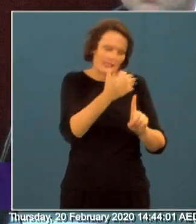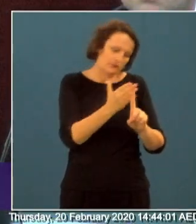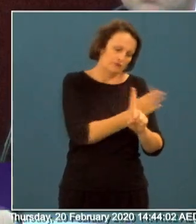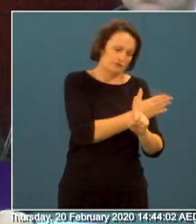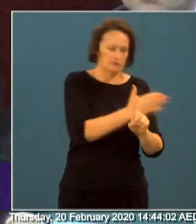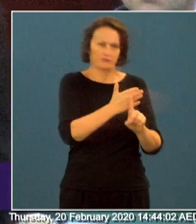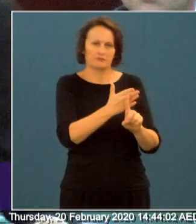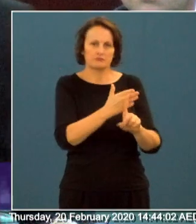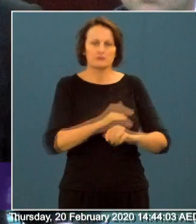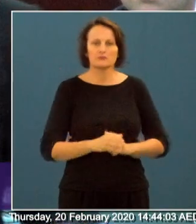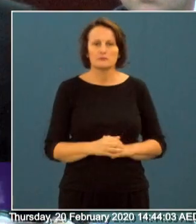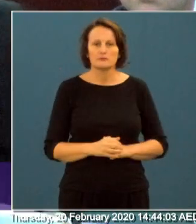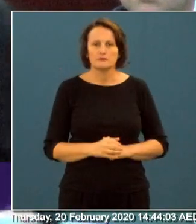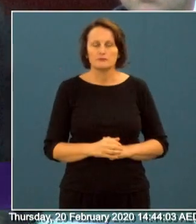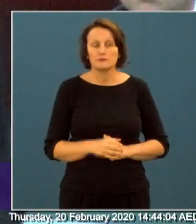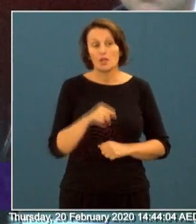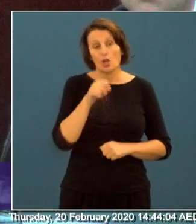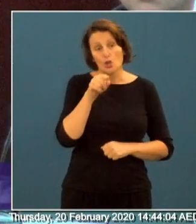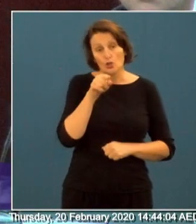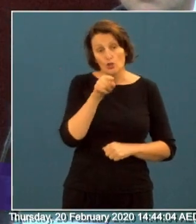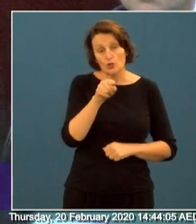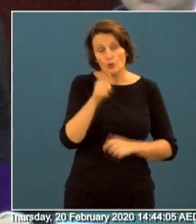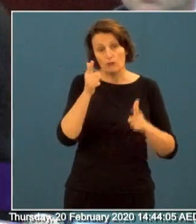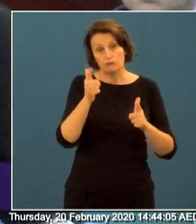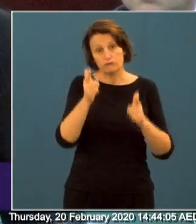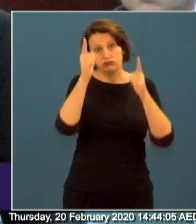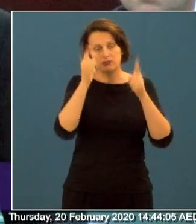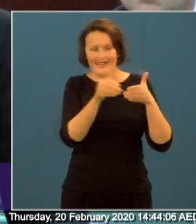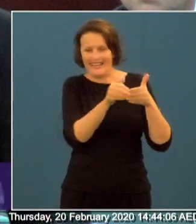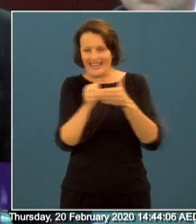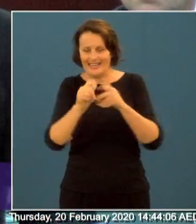Now, you're also the clinical lead of a new or emerging team.